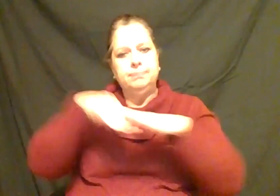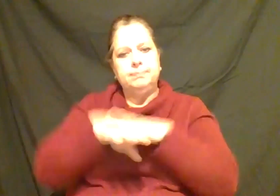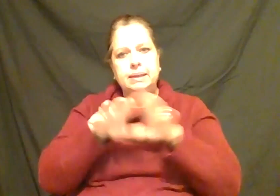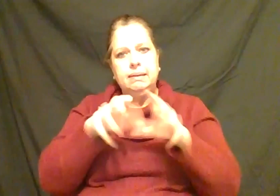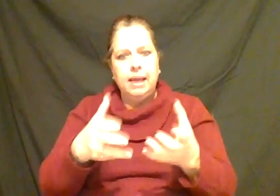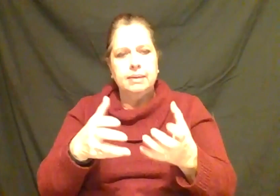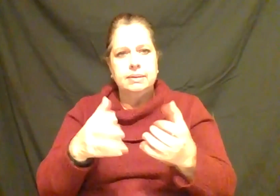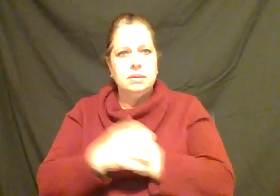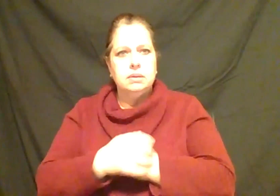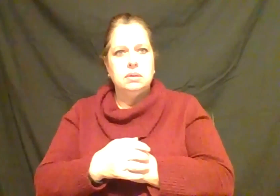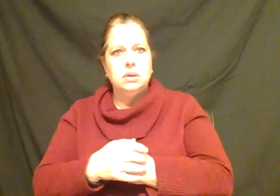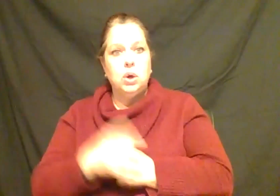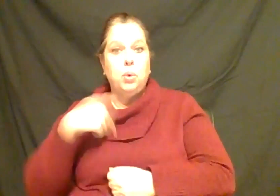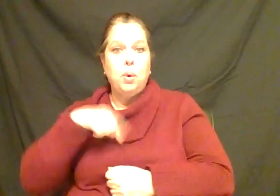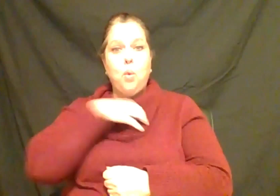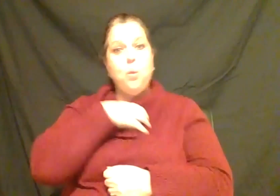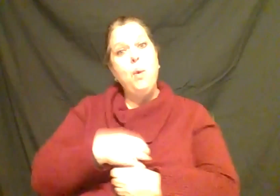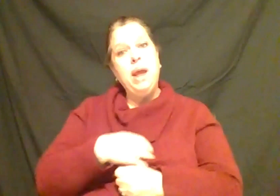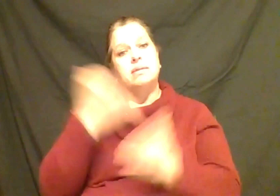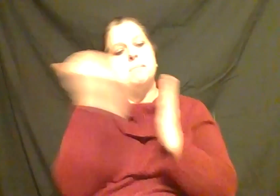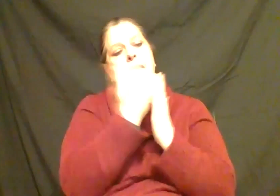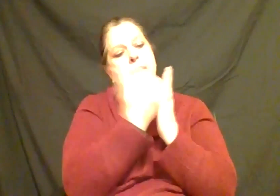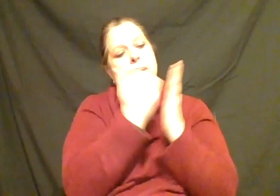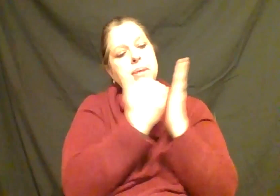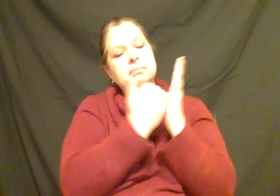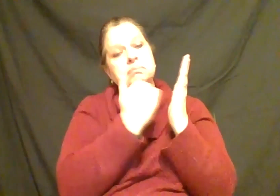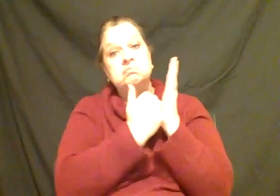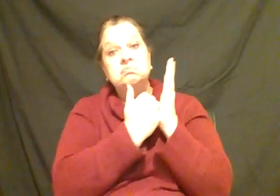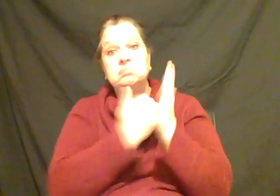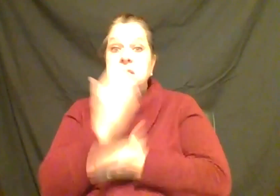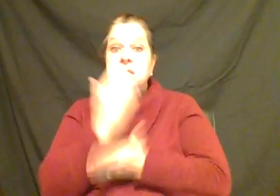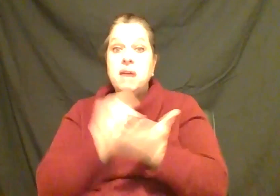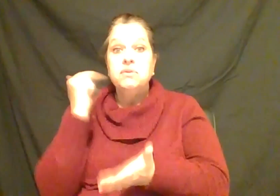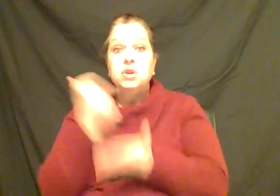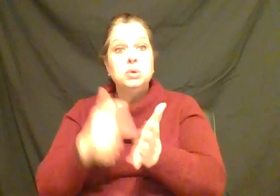putting our wish list down we know there are some that for graduation requirements that's a must